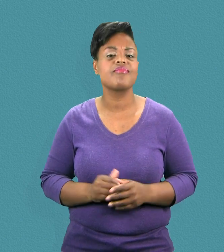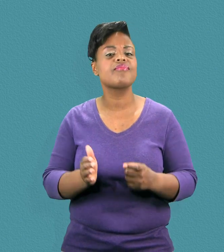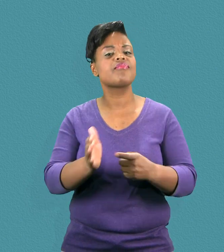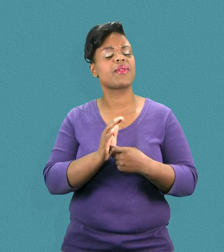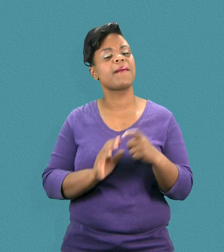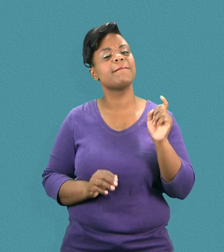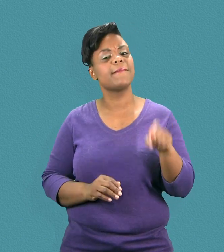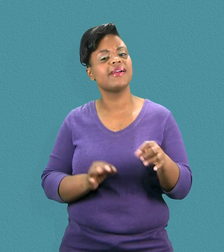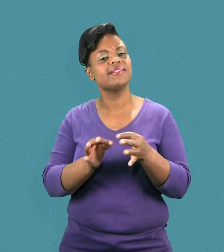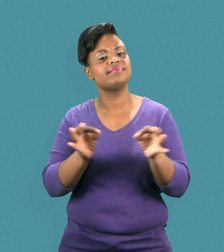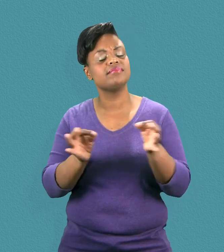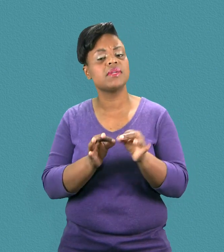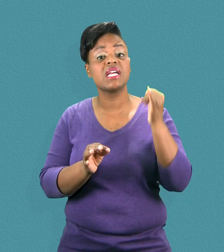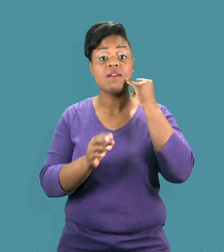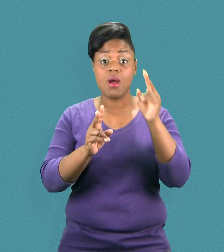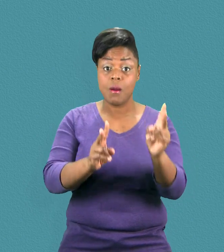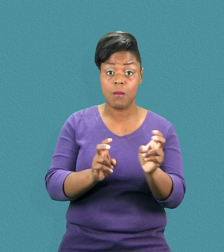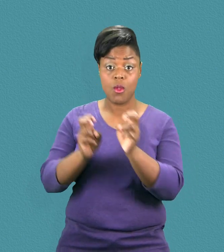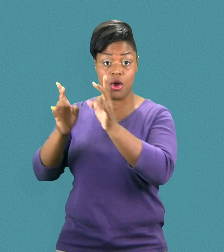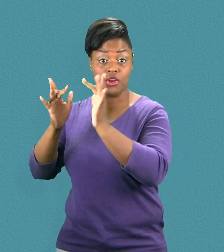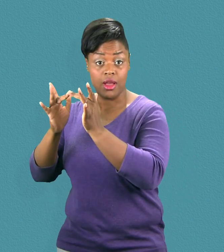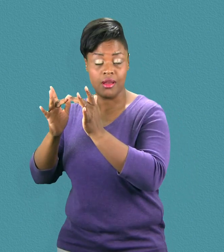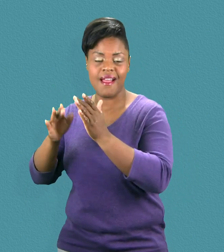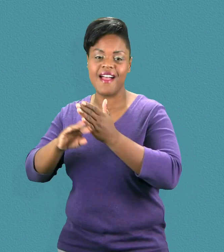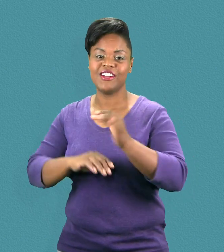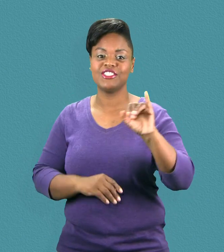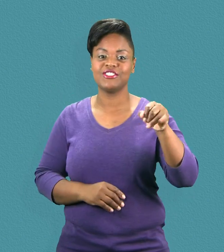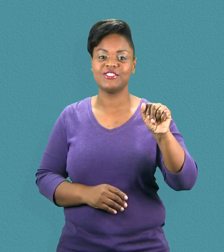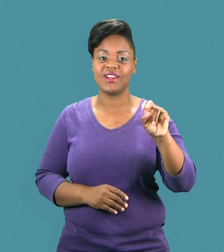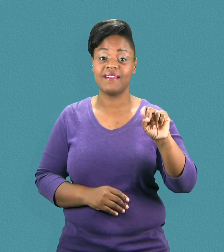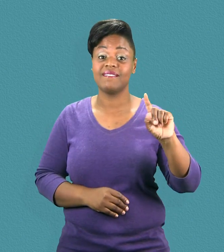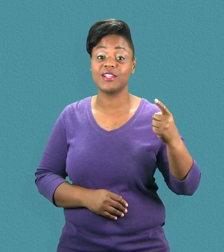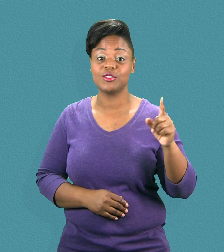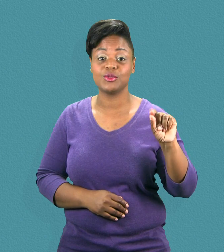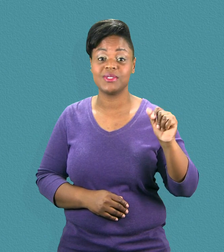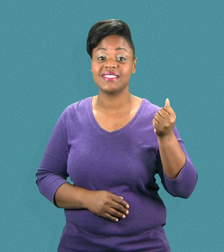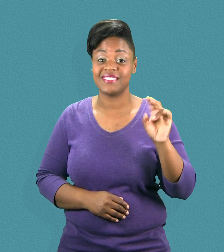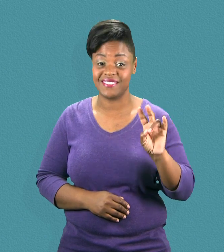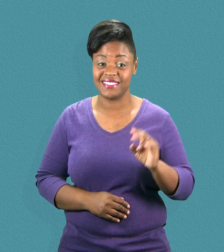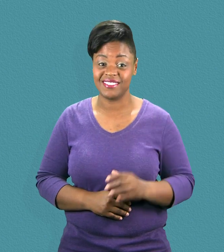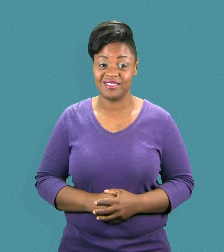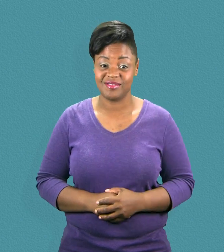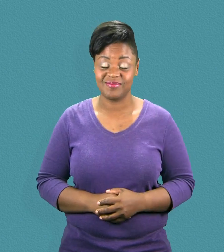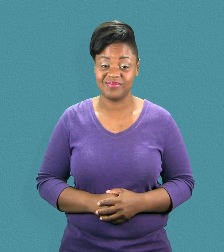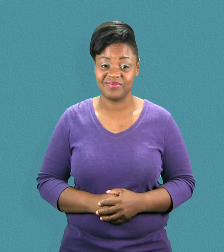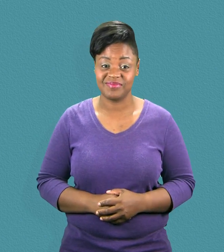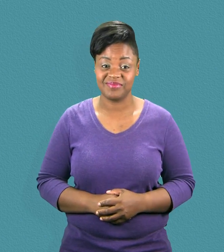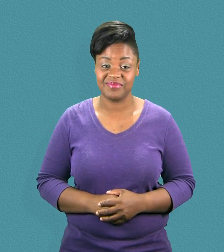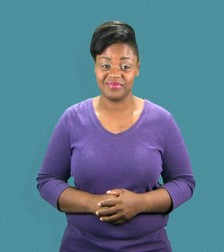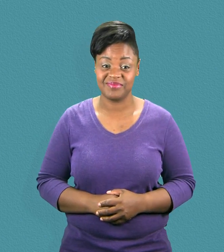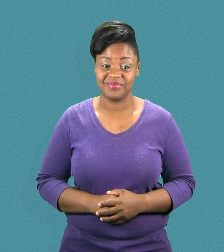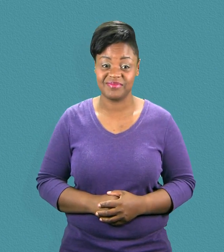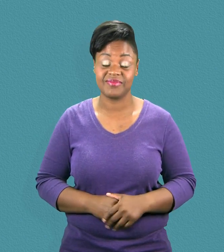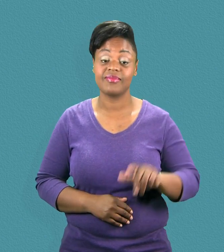Captioning is required for “montages” if posted on the Internet on or after January 1, 2017.